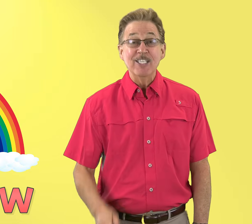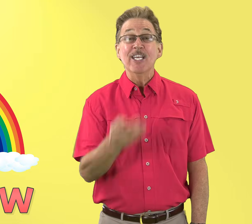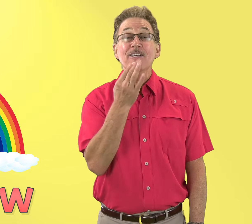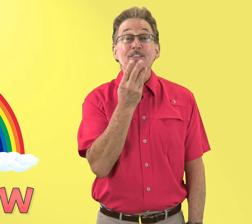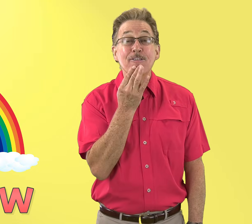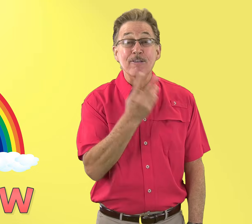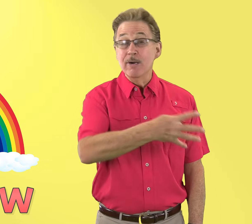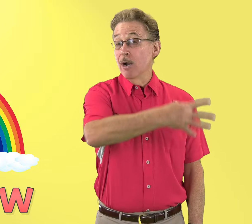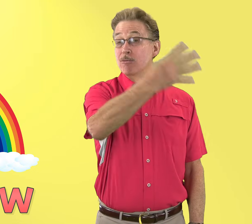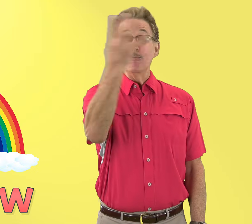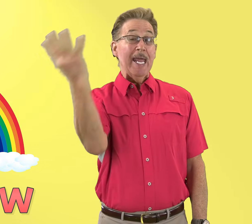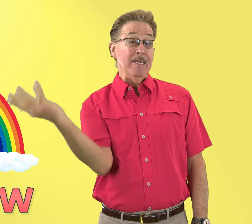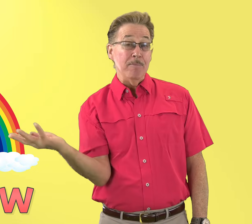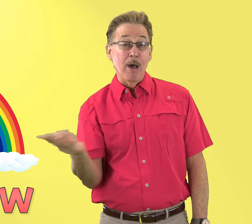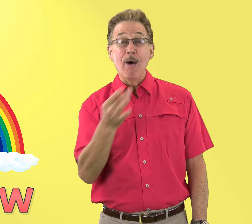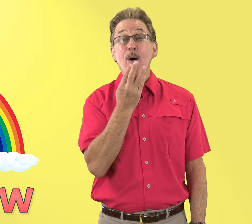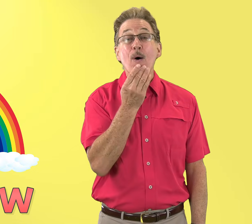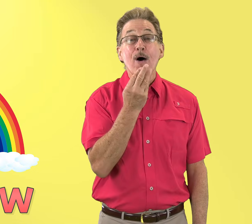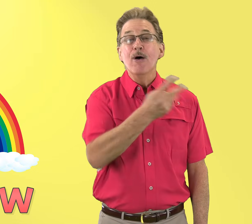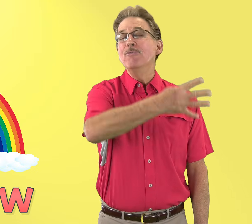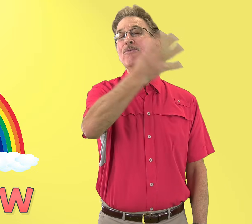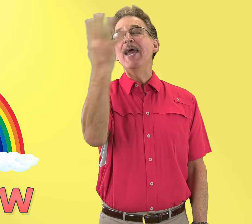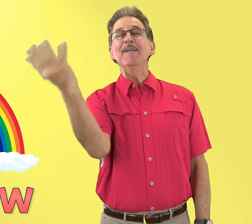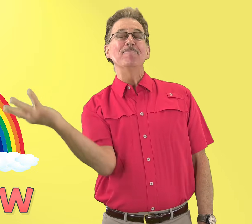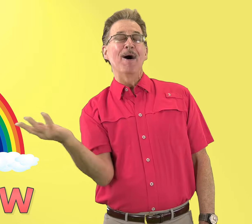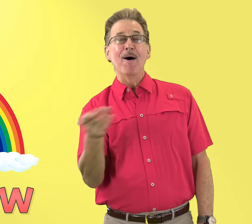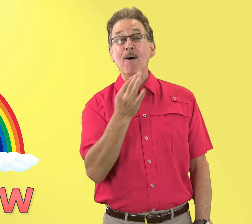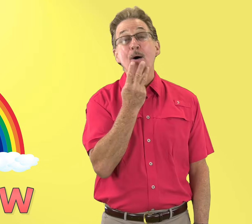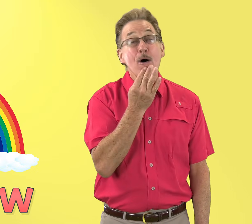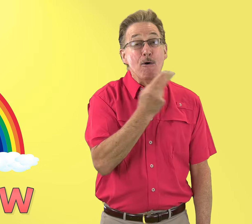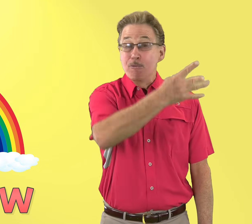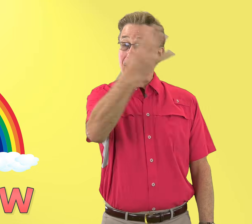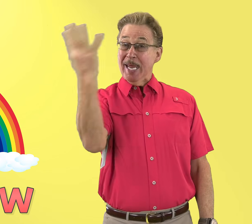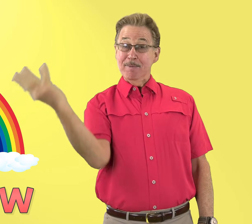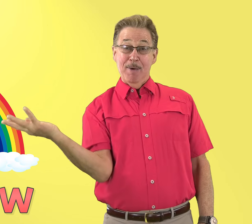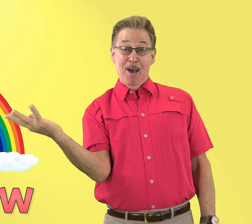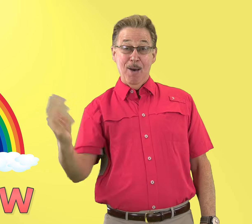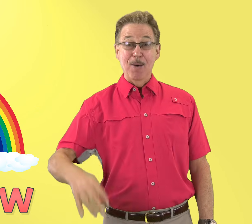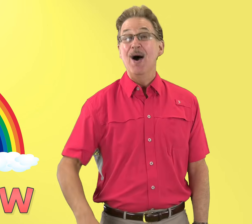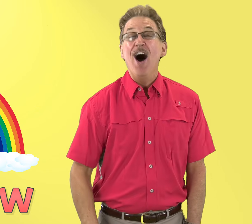R r says /r/ rainbow, rainbow, rainbow